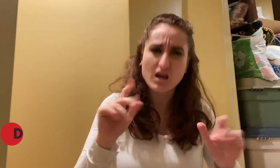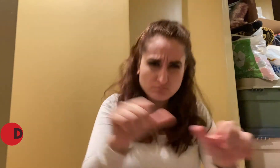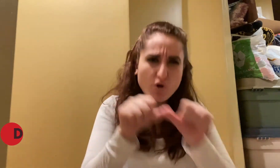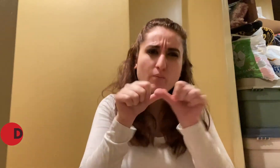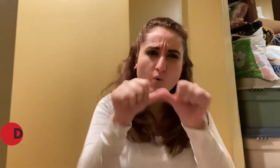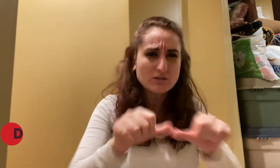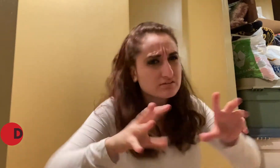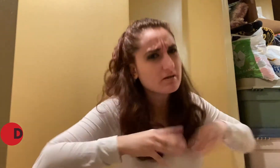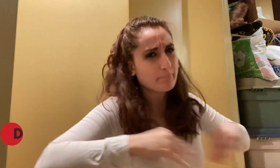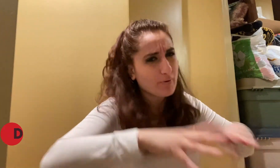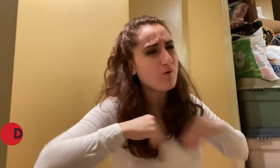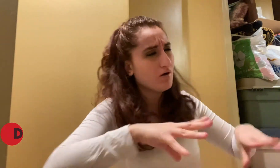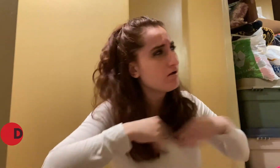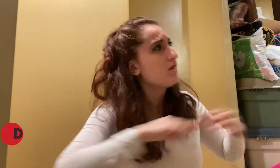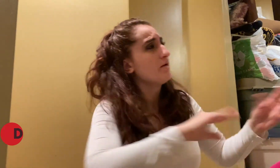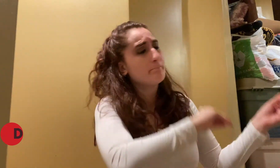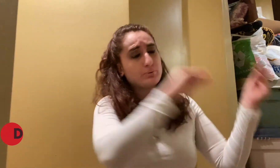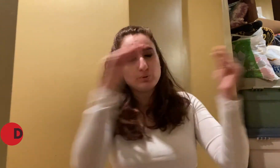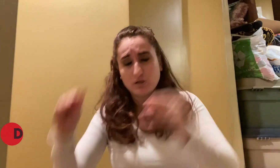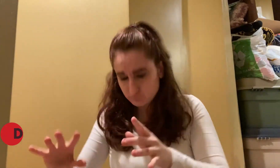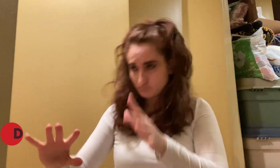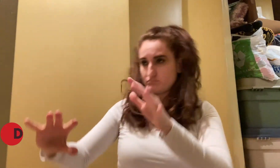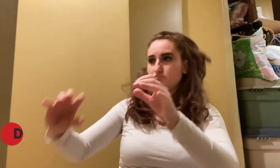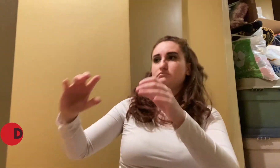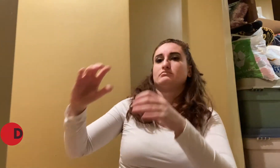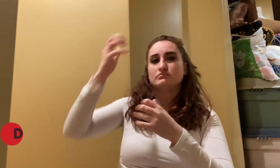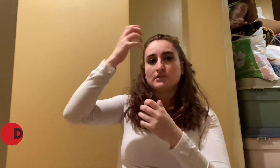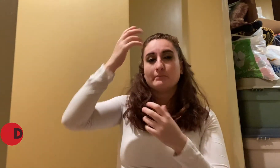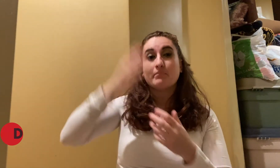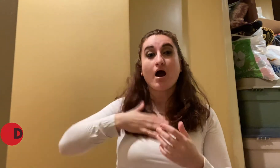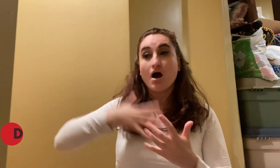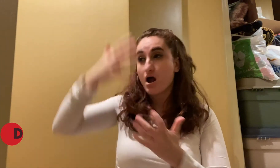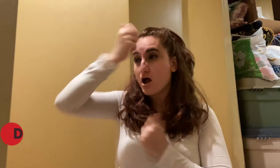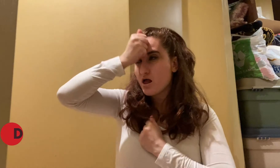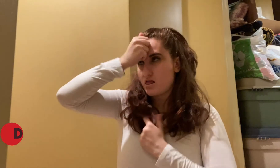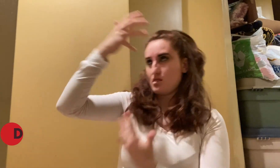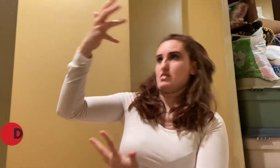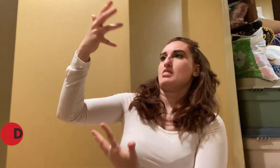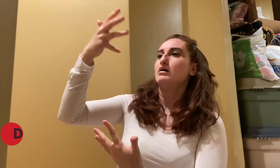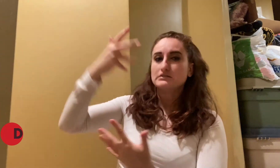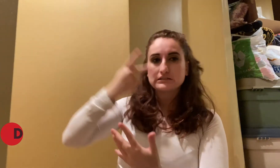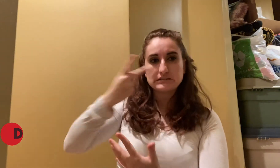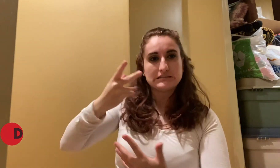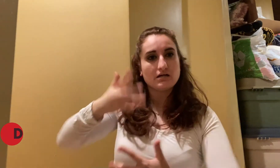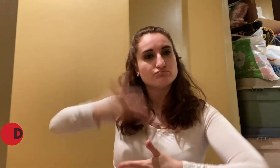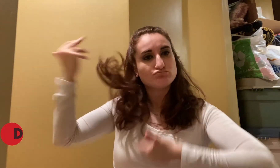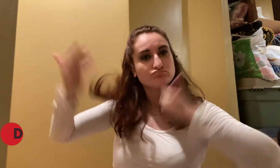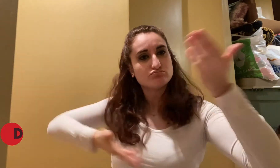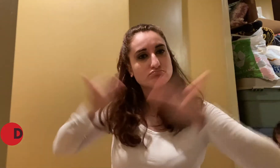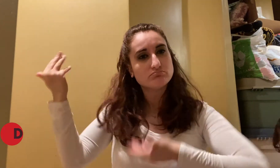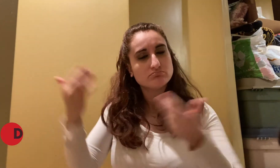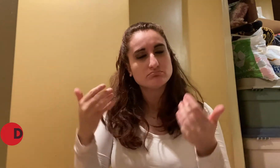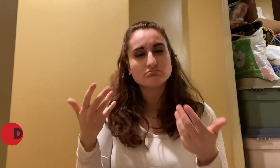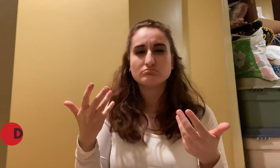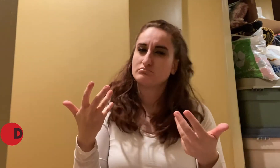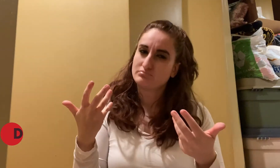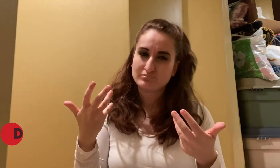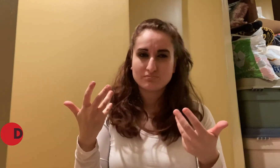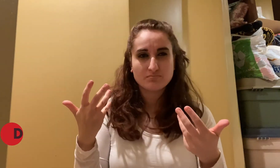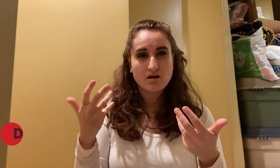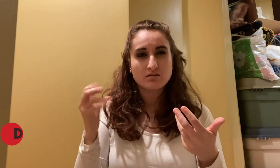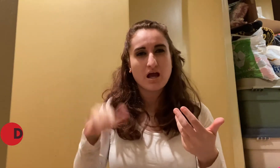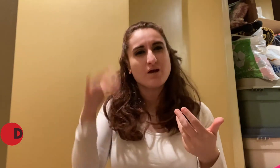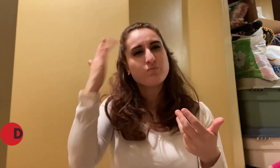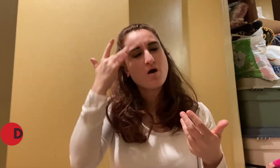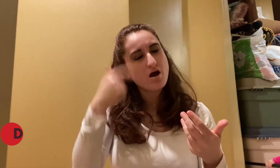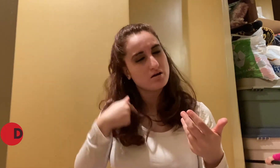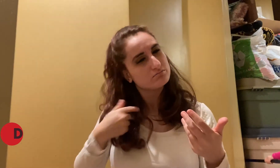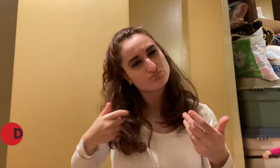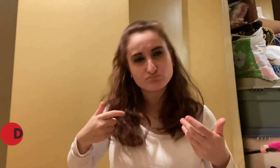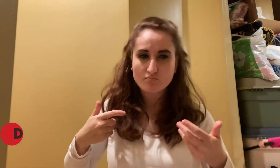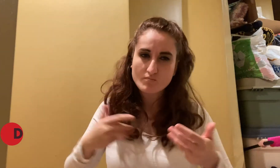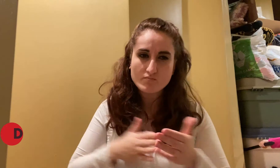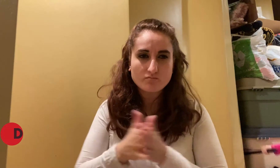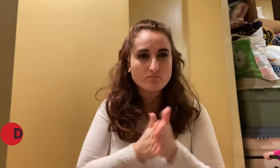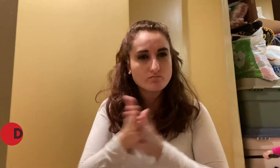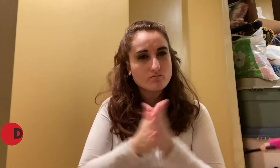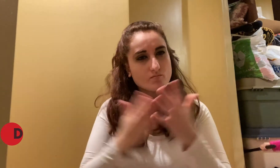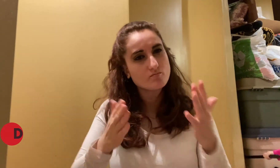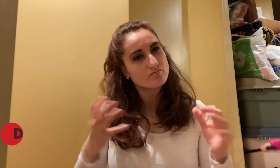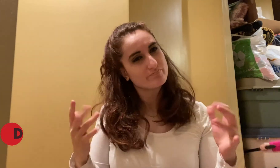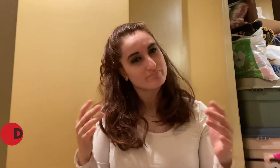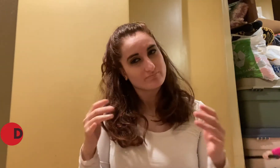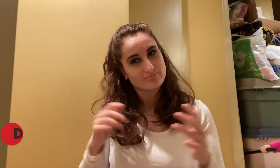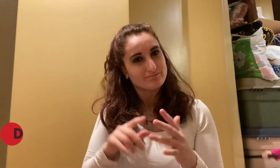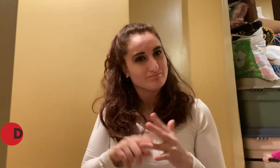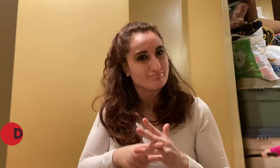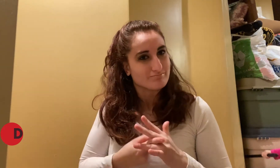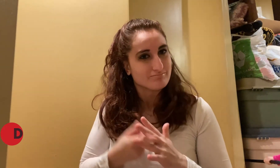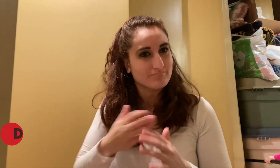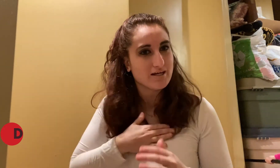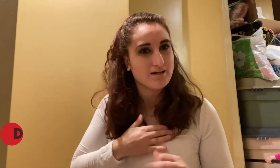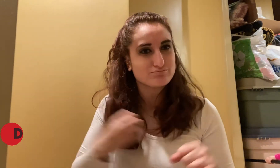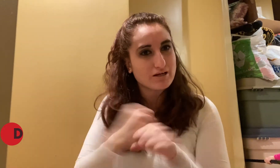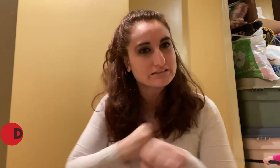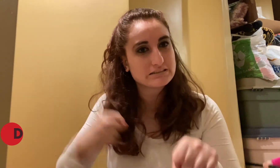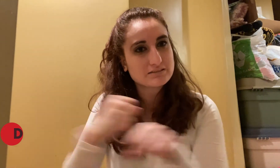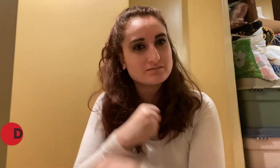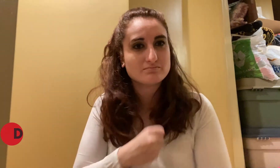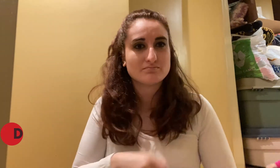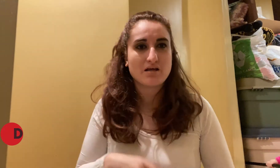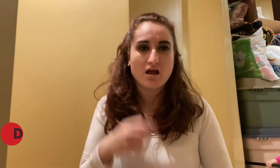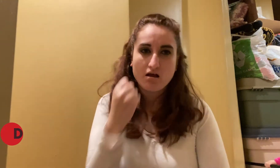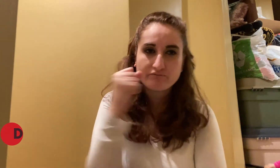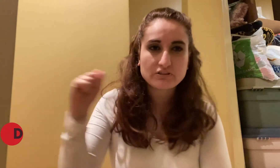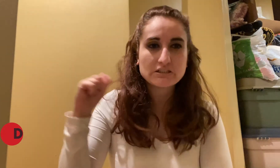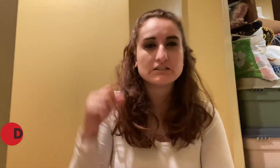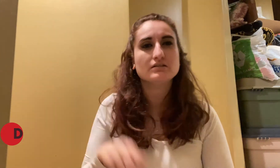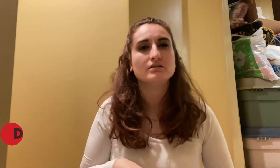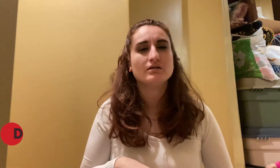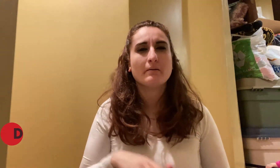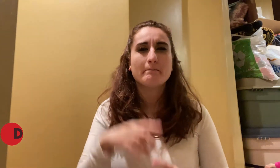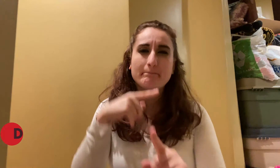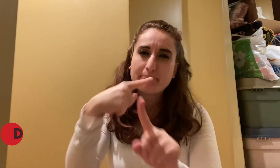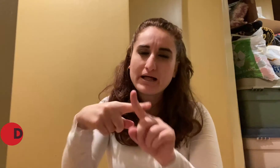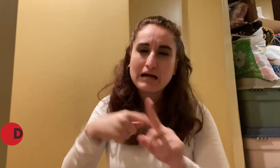the move opened my mind and made me determined to continue my battle.